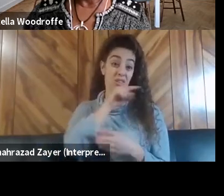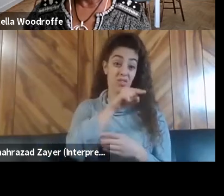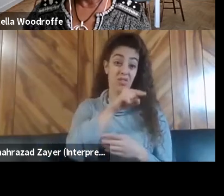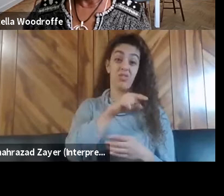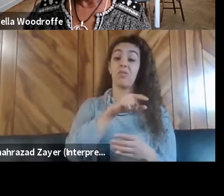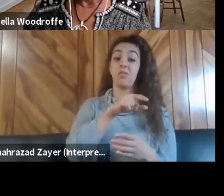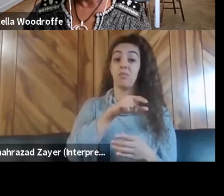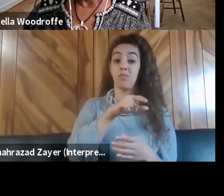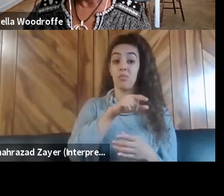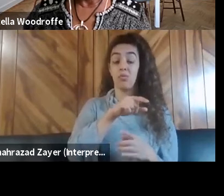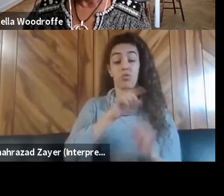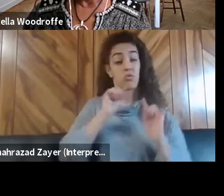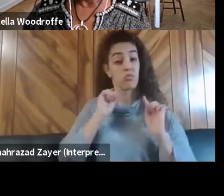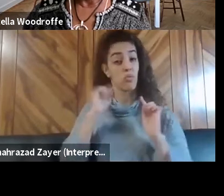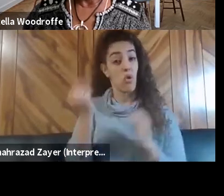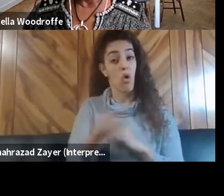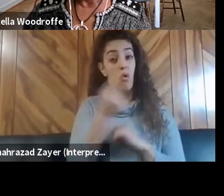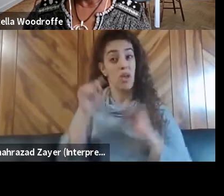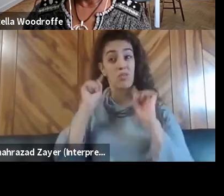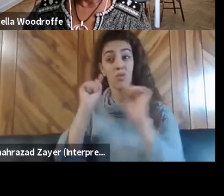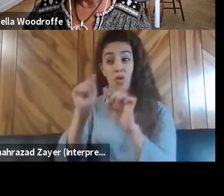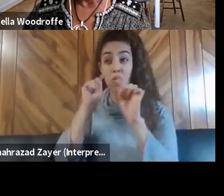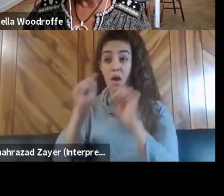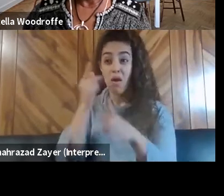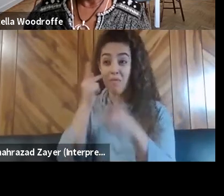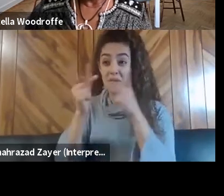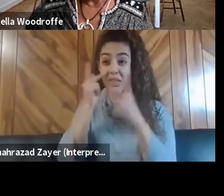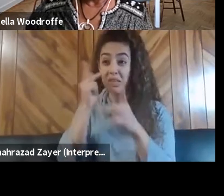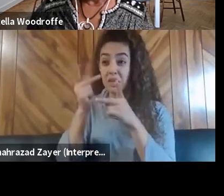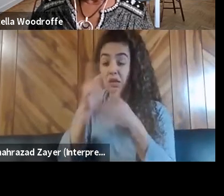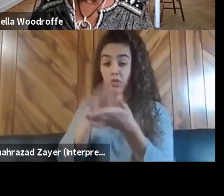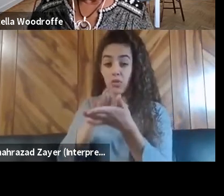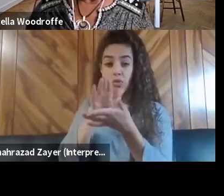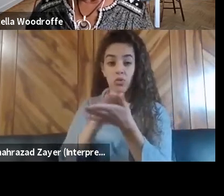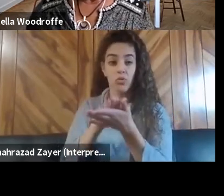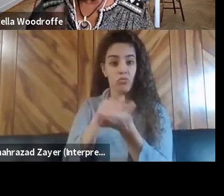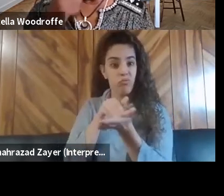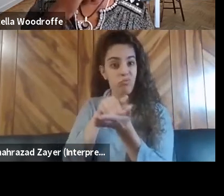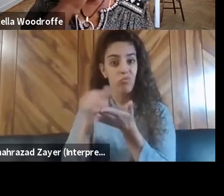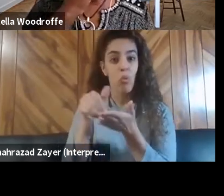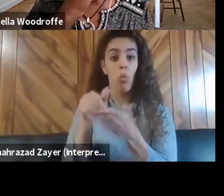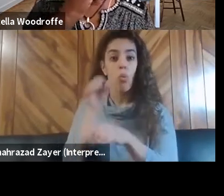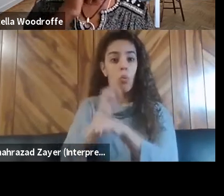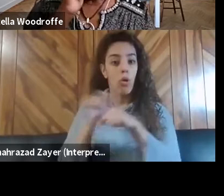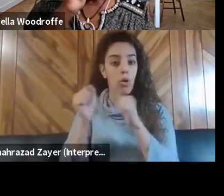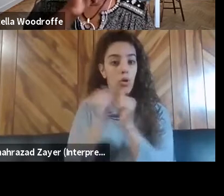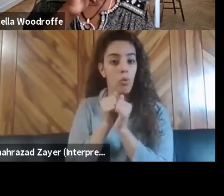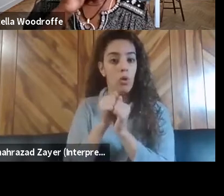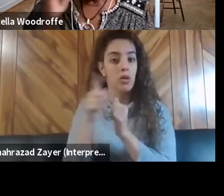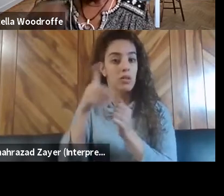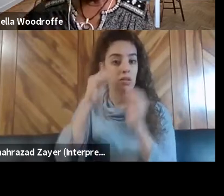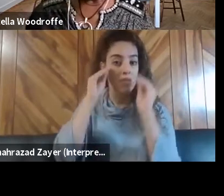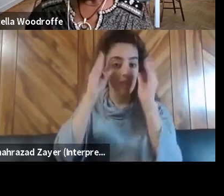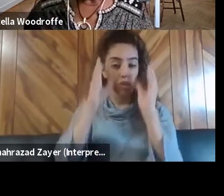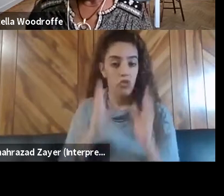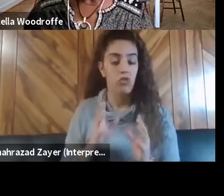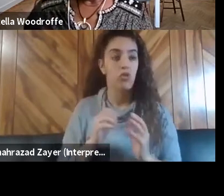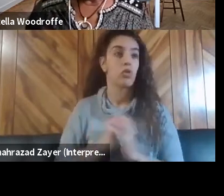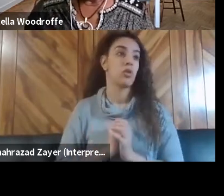the school all the time was always, you know, working with the teachers, and always, you know, working with the IEP, and